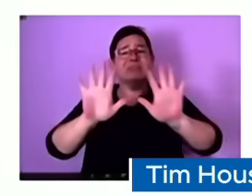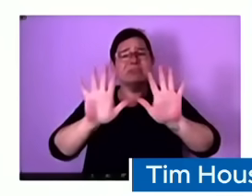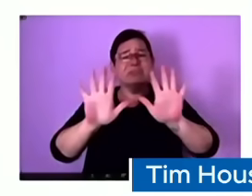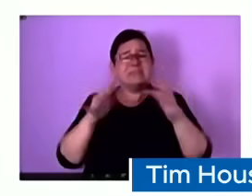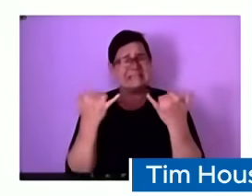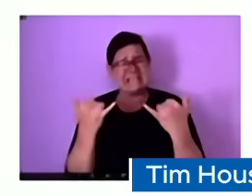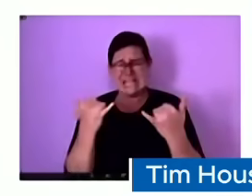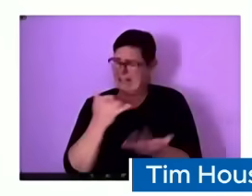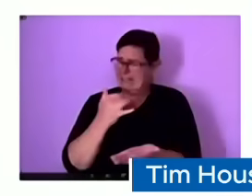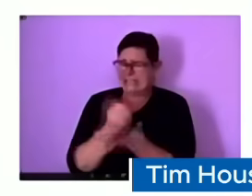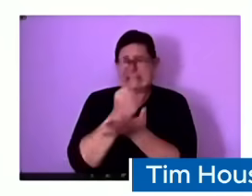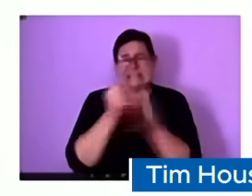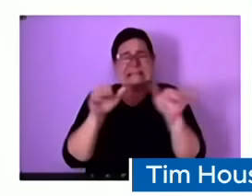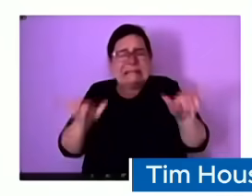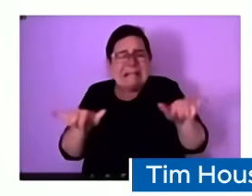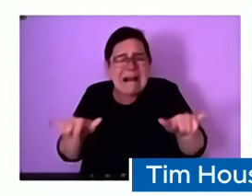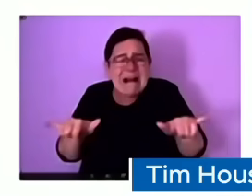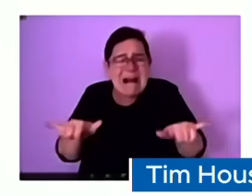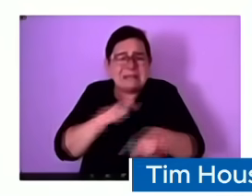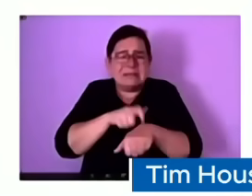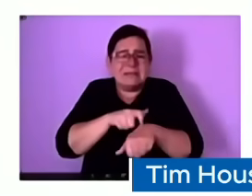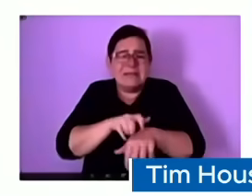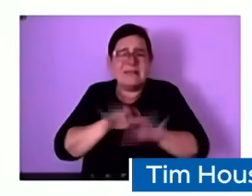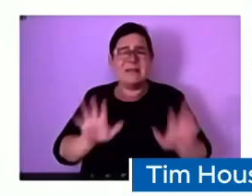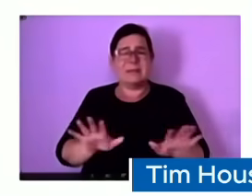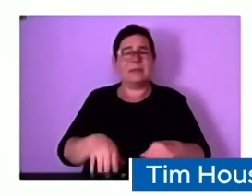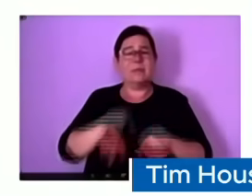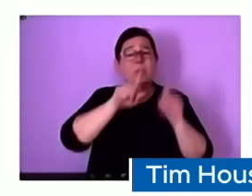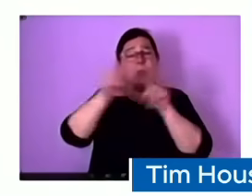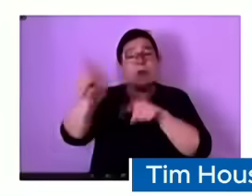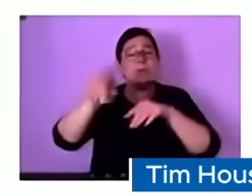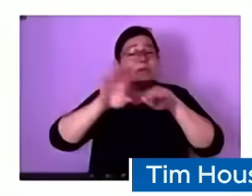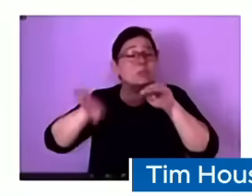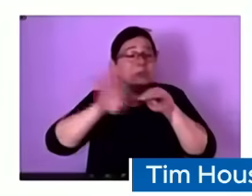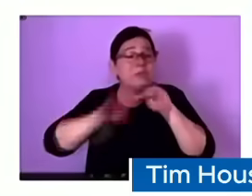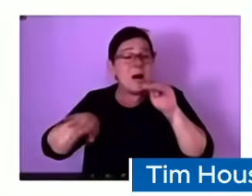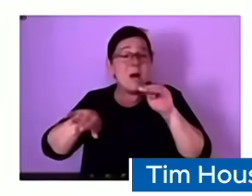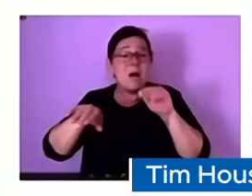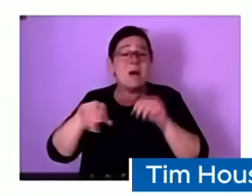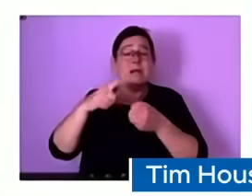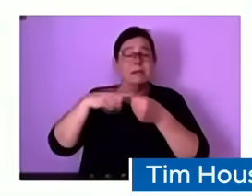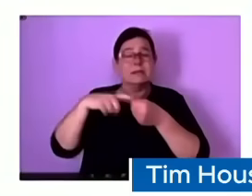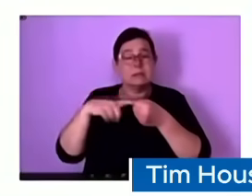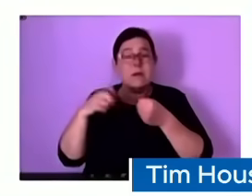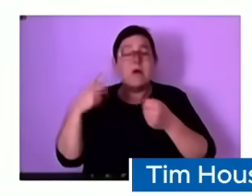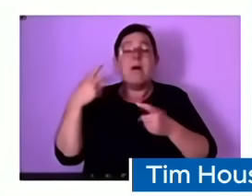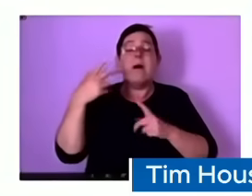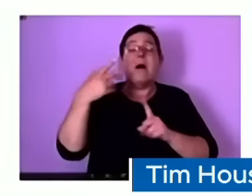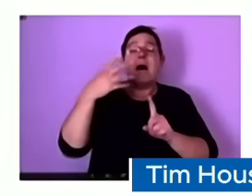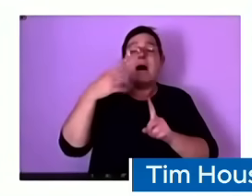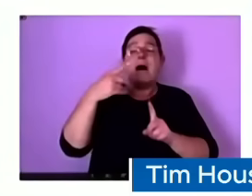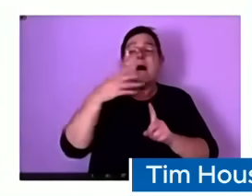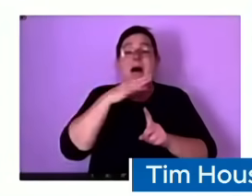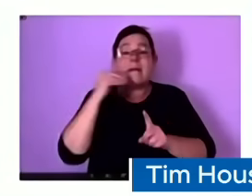IF YOU LIVE IN DOWNTOWN HALIFAX AND YOU WANT TO GO TO THE GROCERY STORE, THAT'S PROBABLY OKAY.